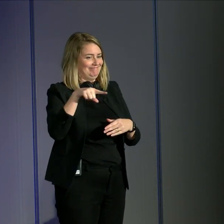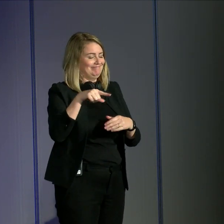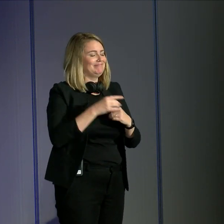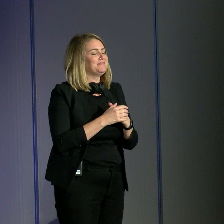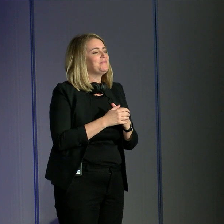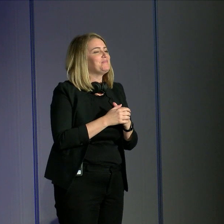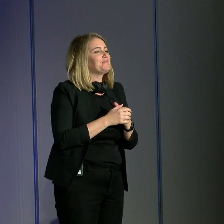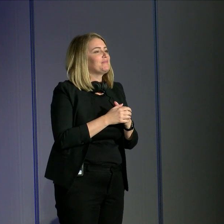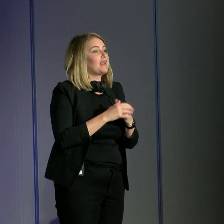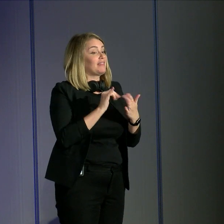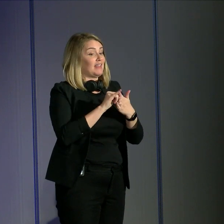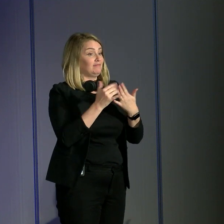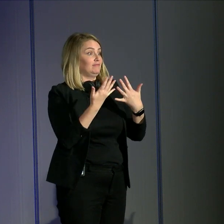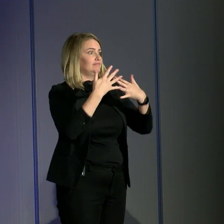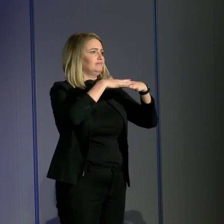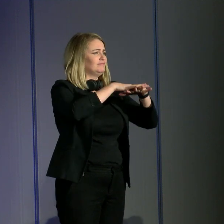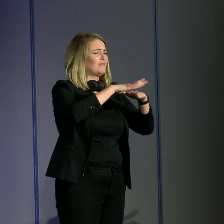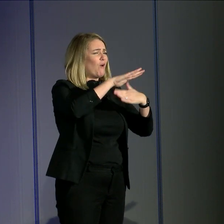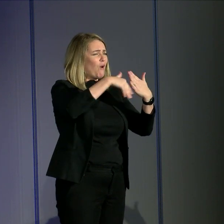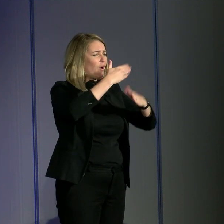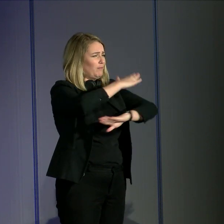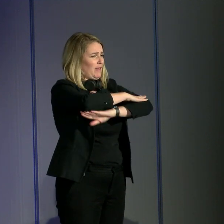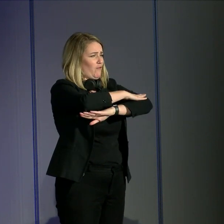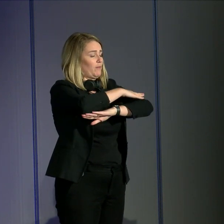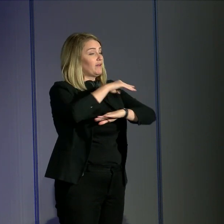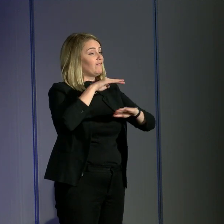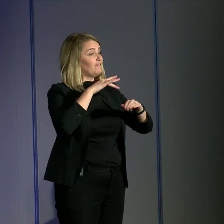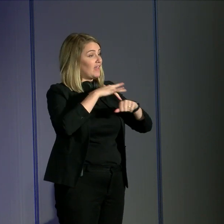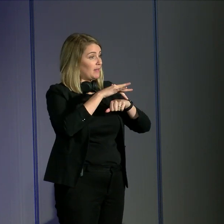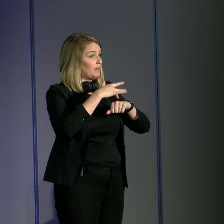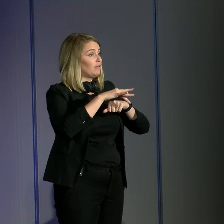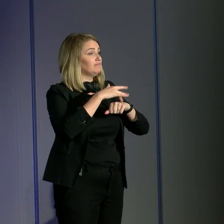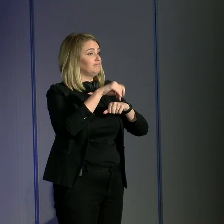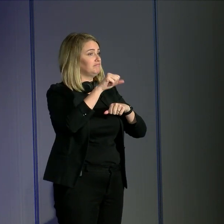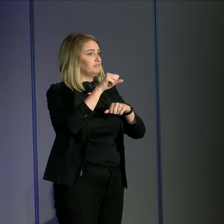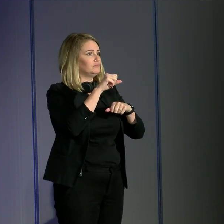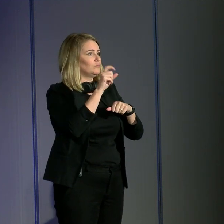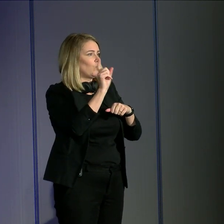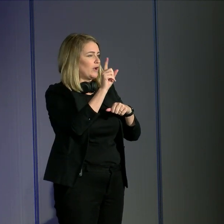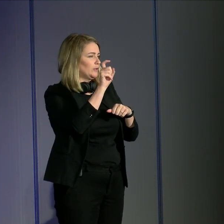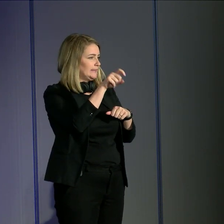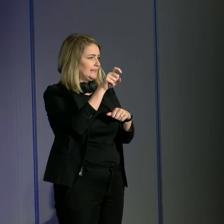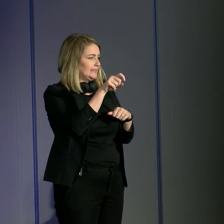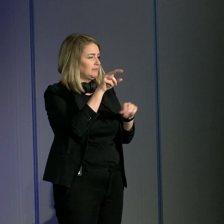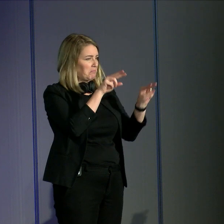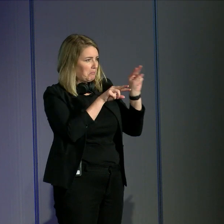And this is interweaved to the platform so there's available income tax where available and I'll show you that.